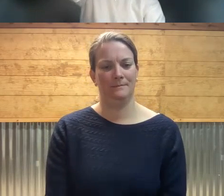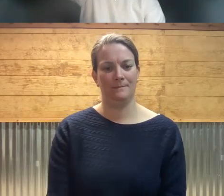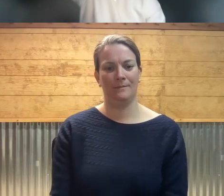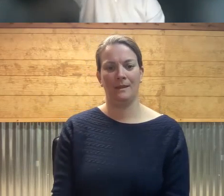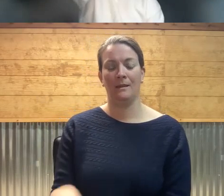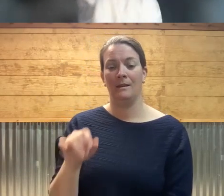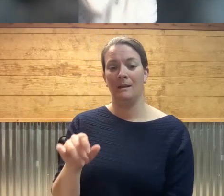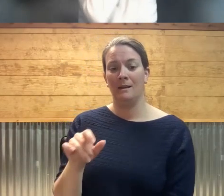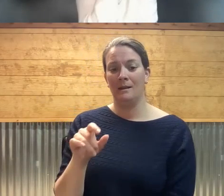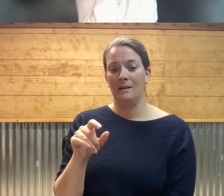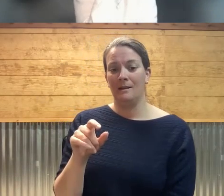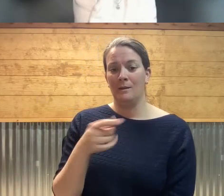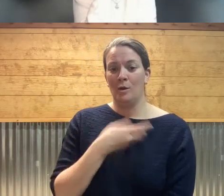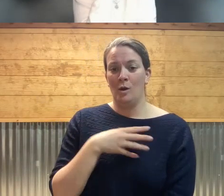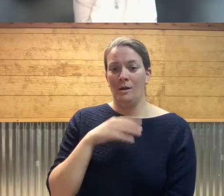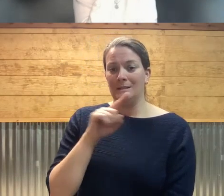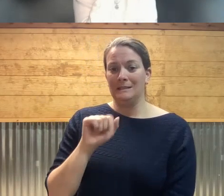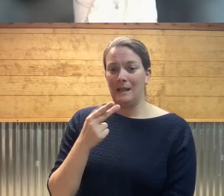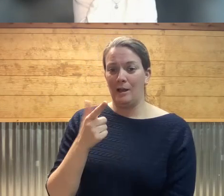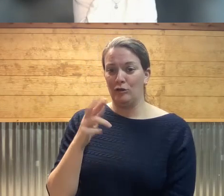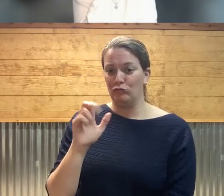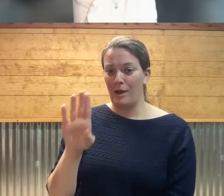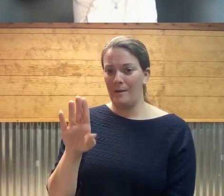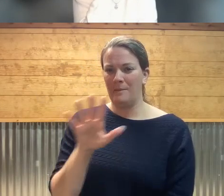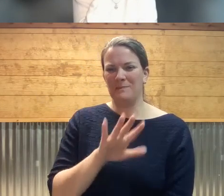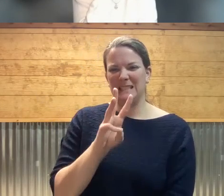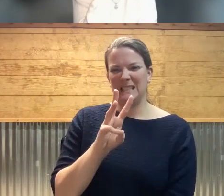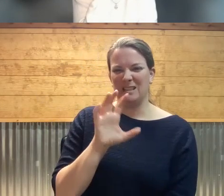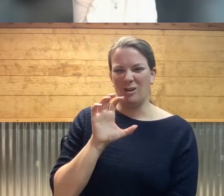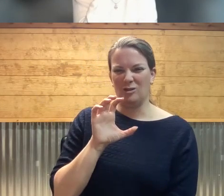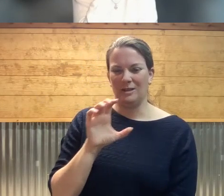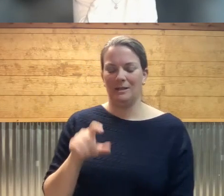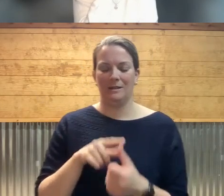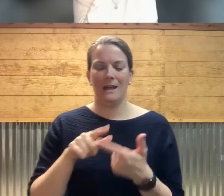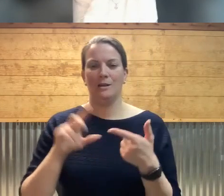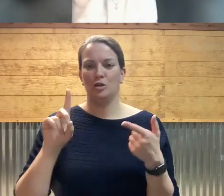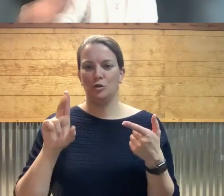and in Debronic, just a little under 200 so it's a smaller campus.